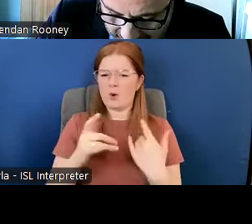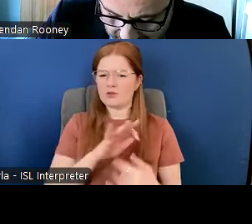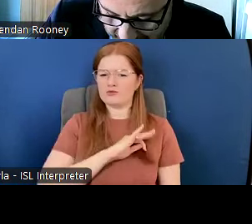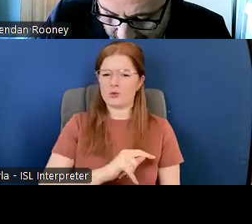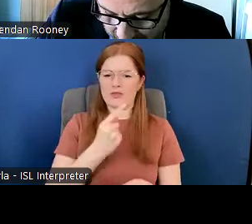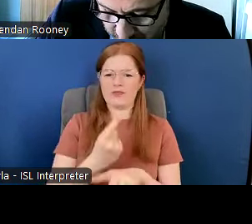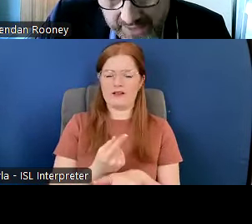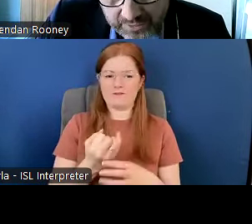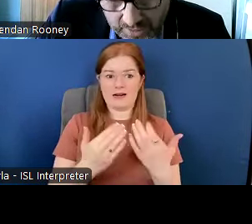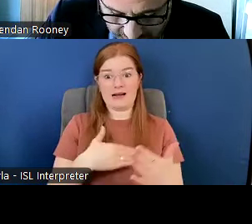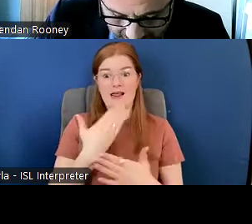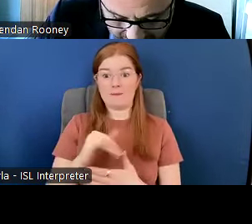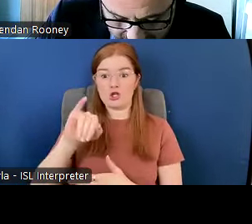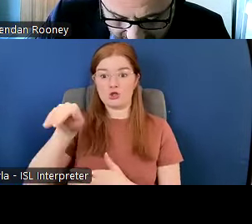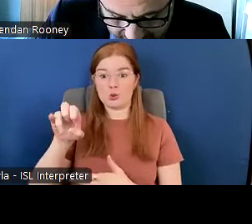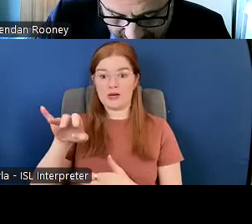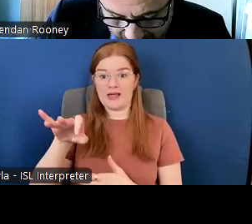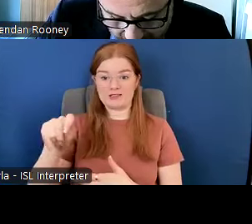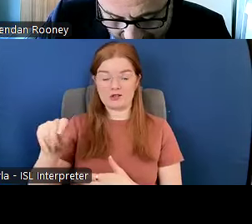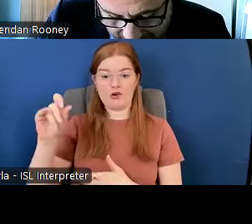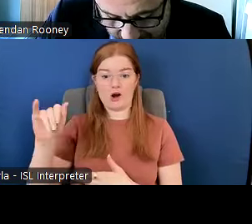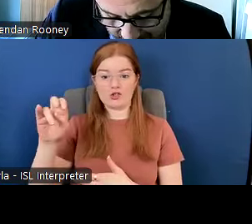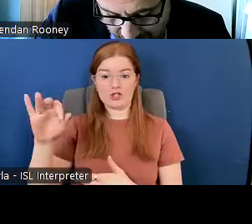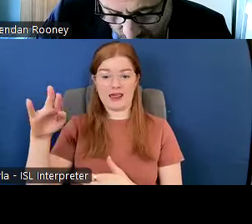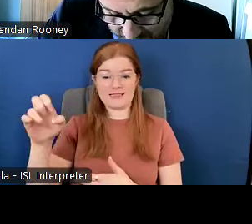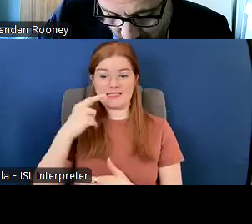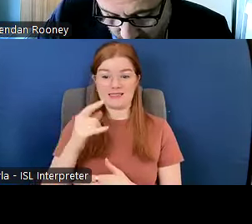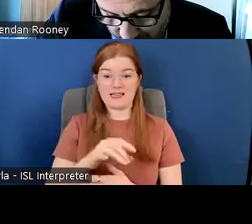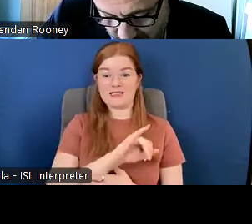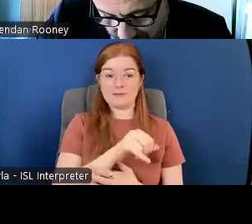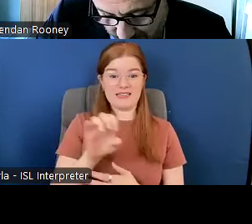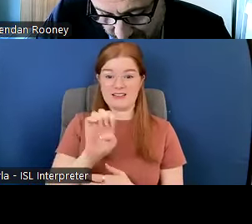in the claim of Julien Roche Gleizes that Mainie and Evie were so much Albert